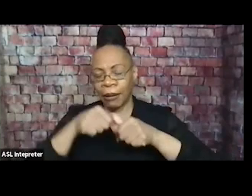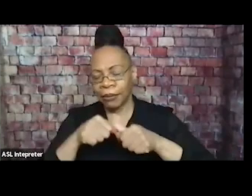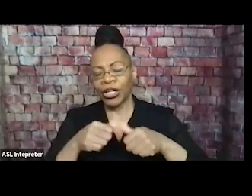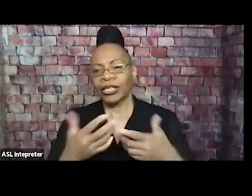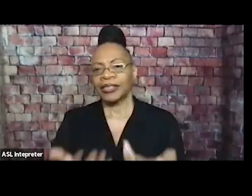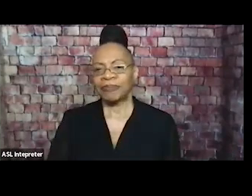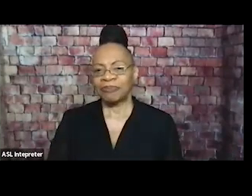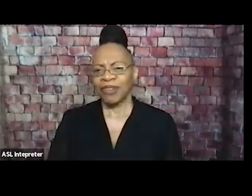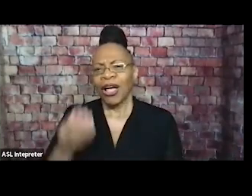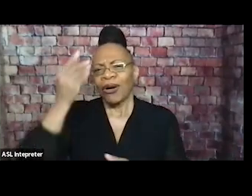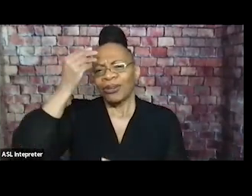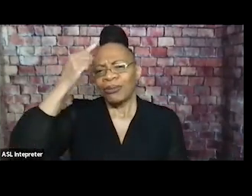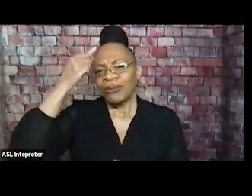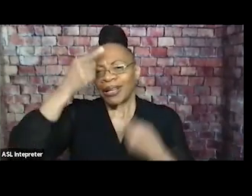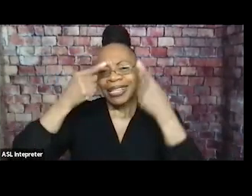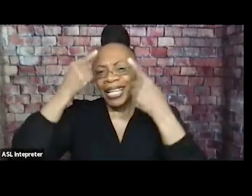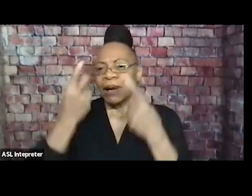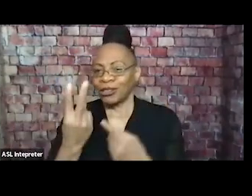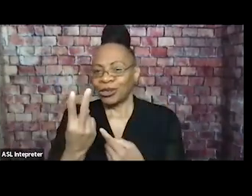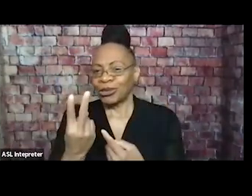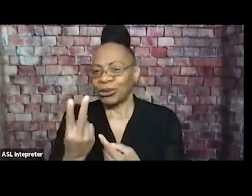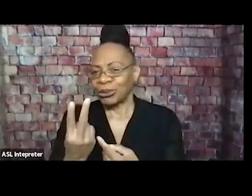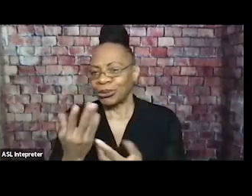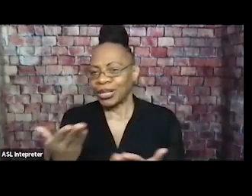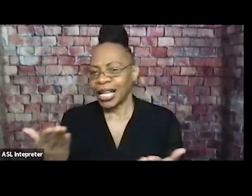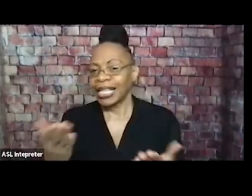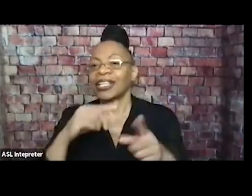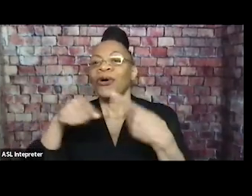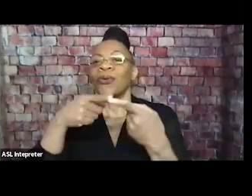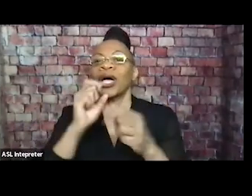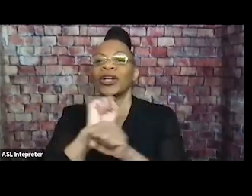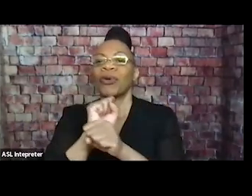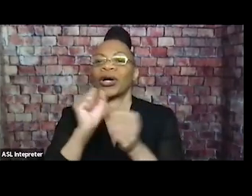Anyway, we'll think about those two things. When you're working with an applicant in the introduction,